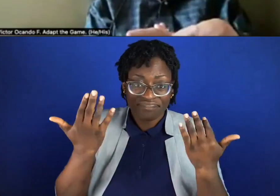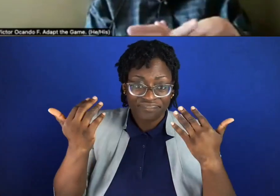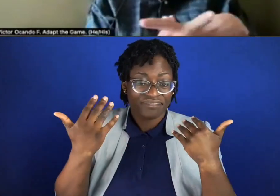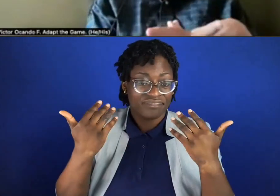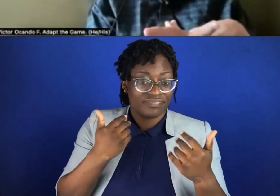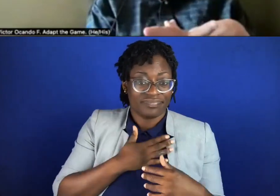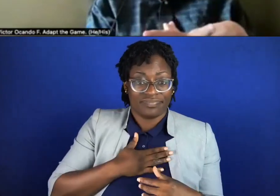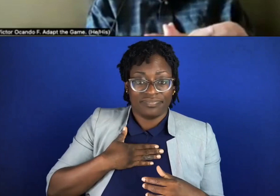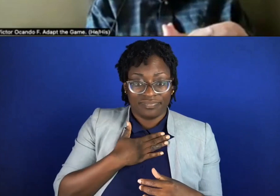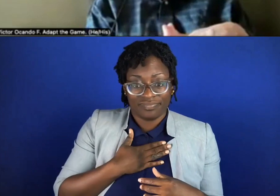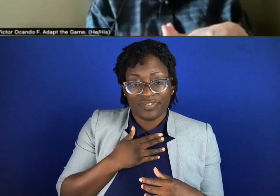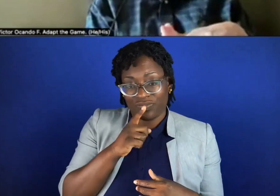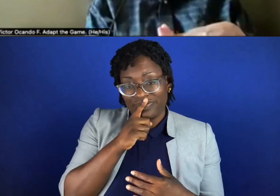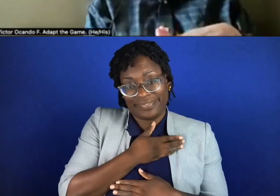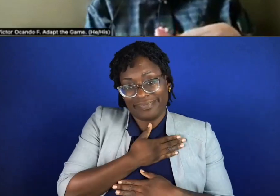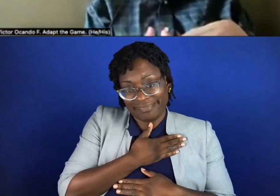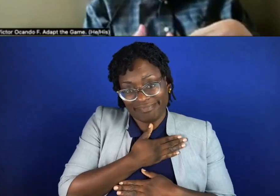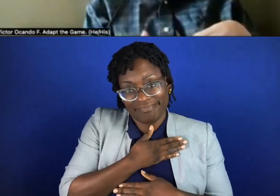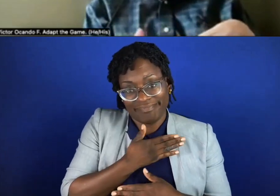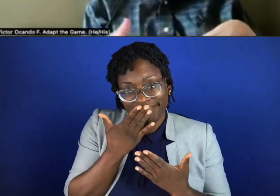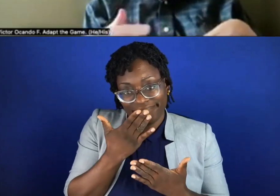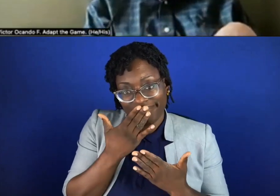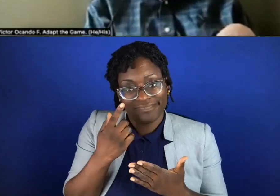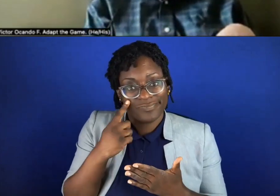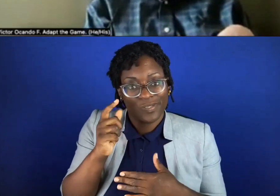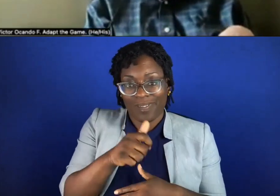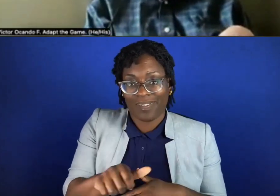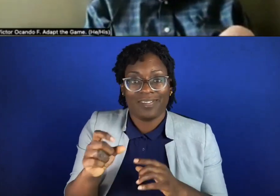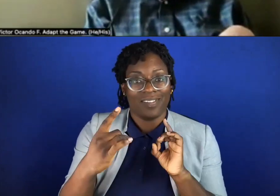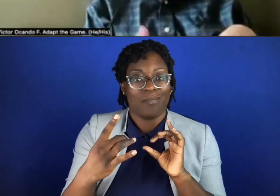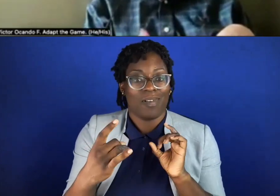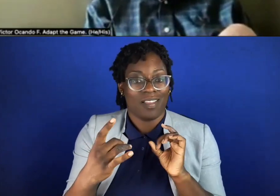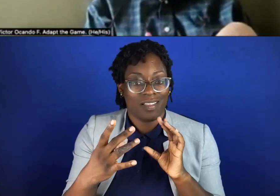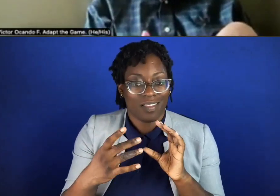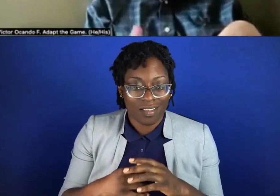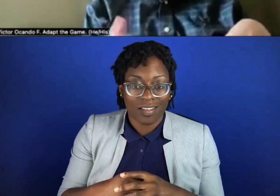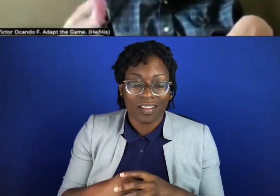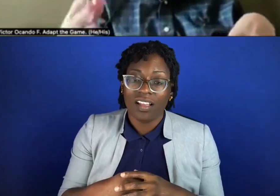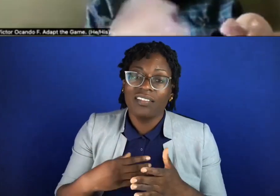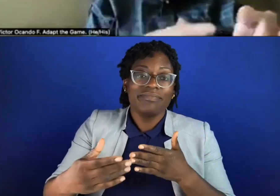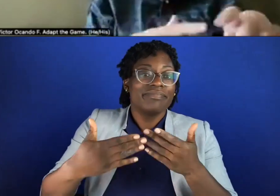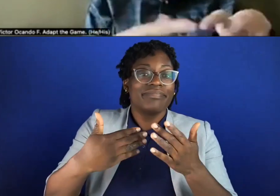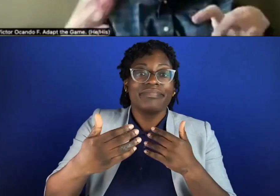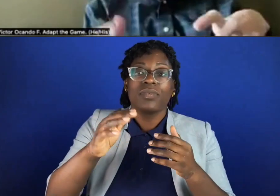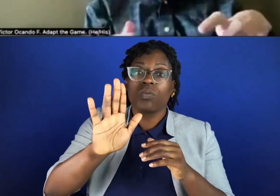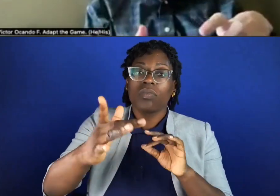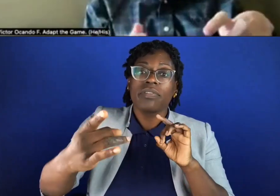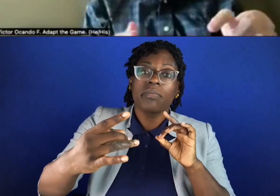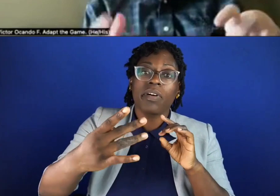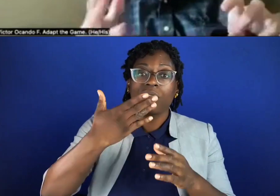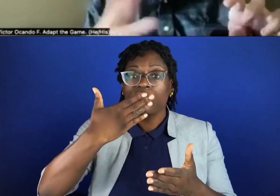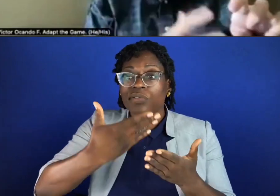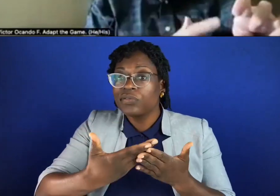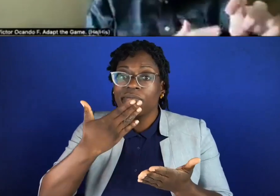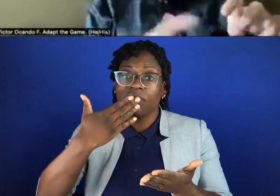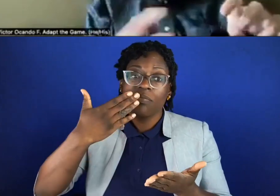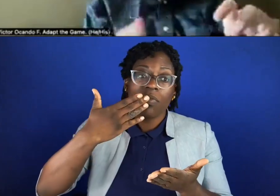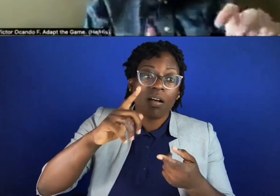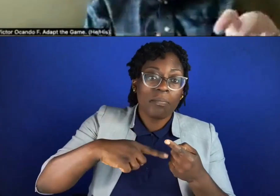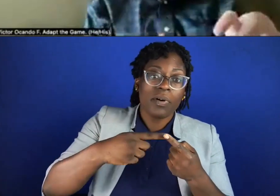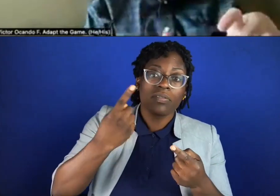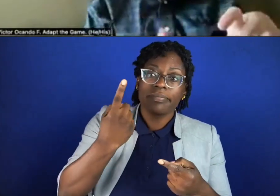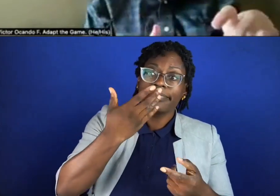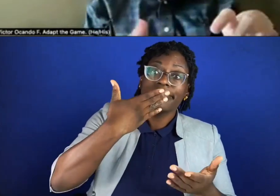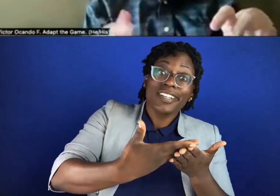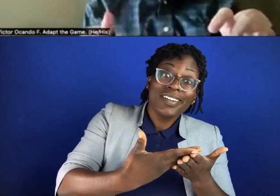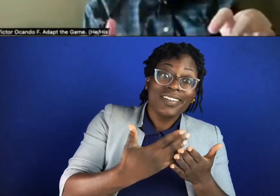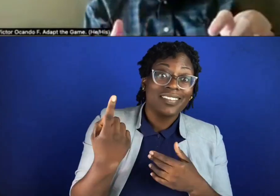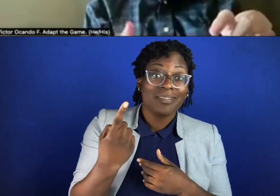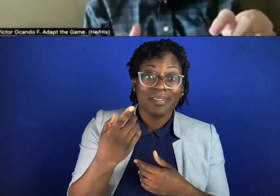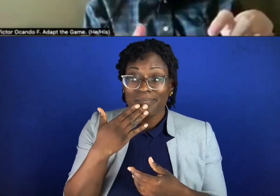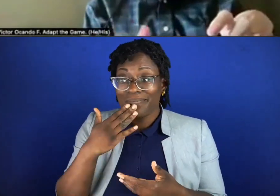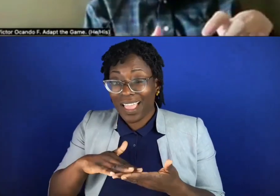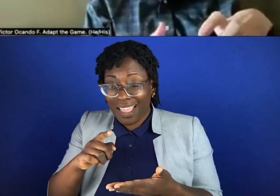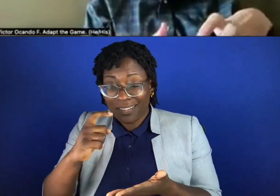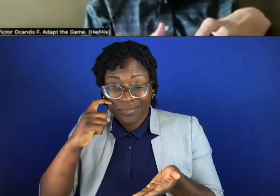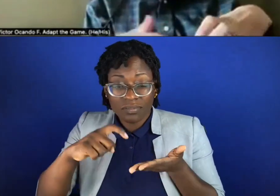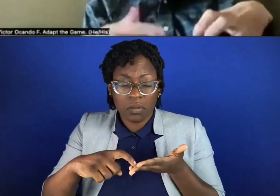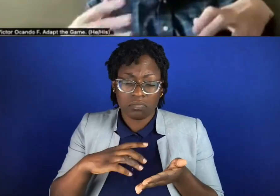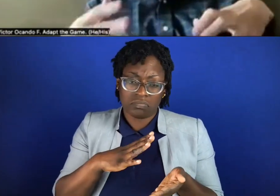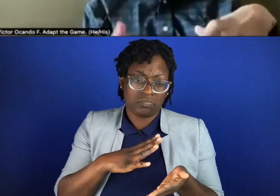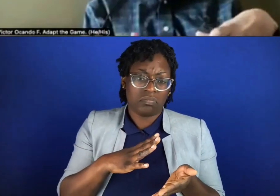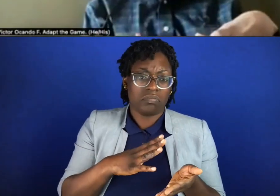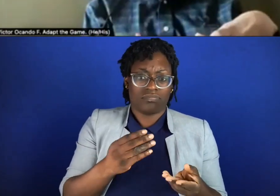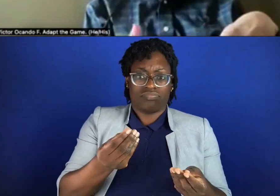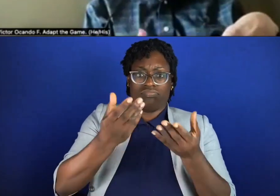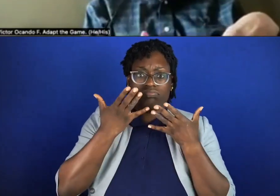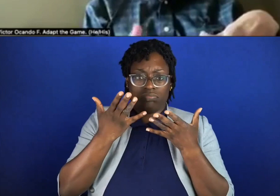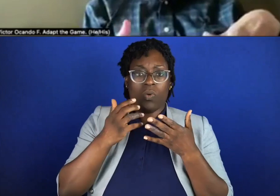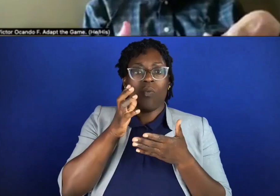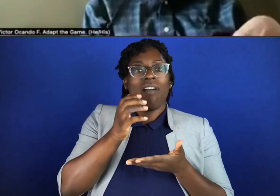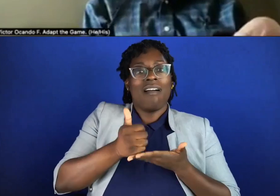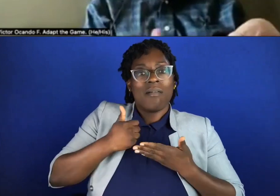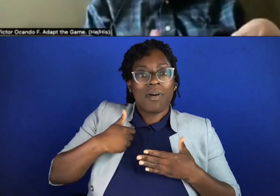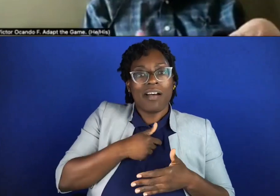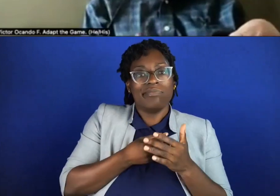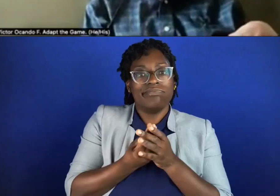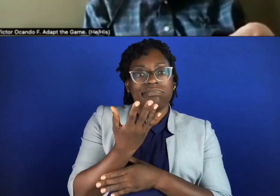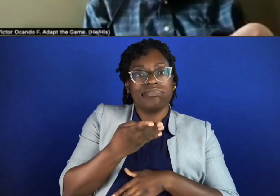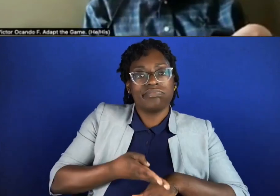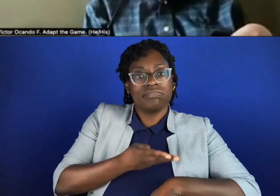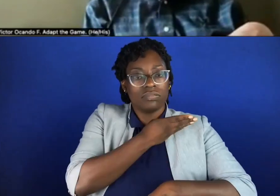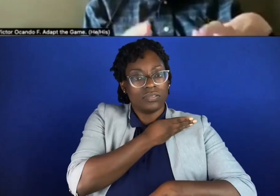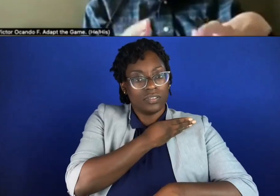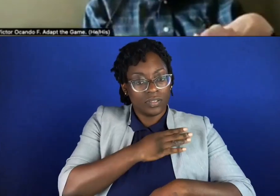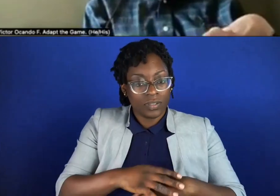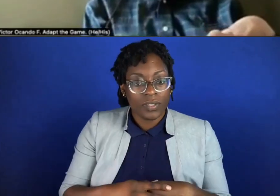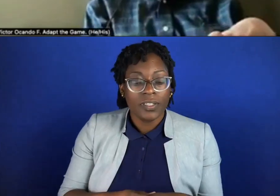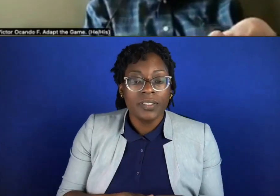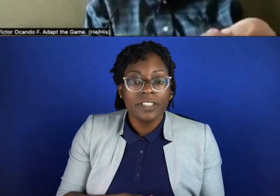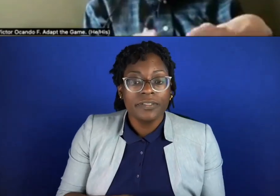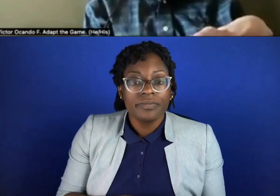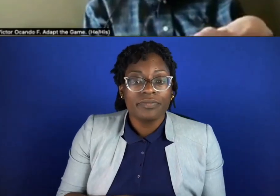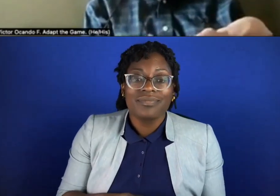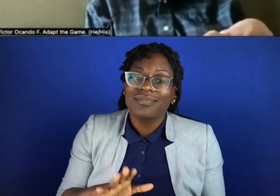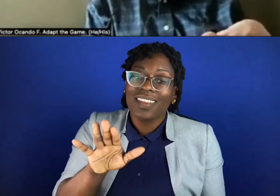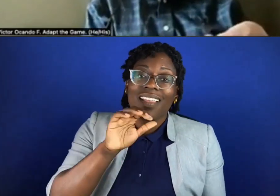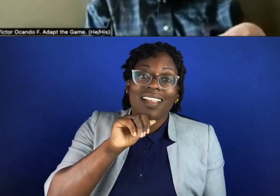give on the app is appreciated good or bad it will help us grow. Lastly, Adapt the Game